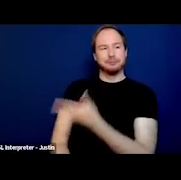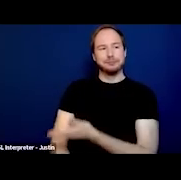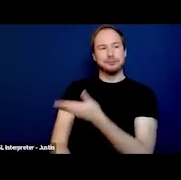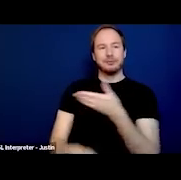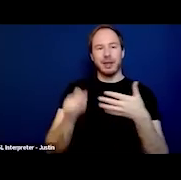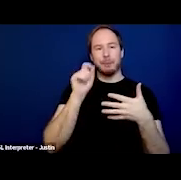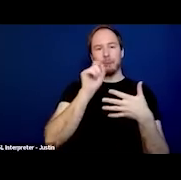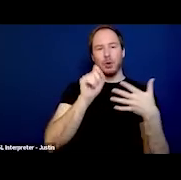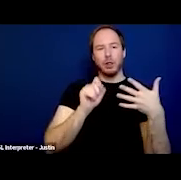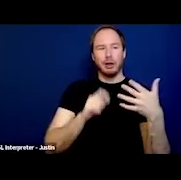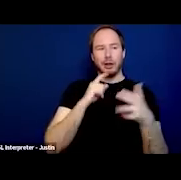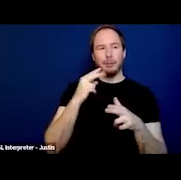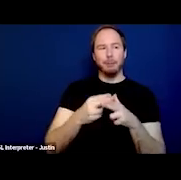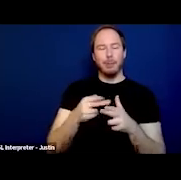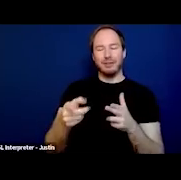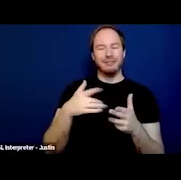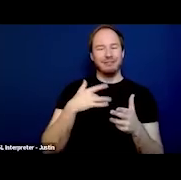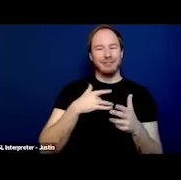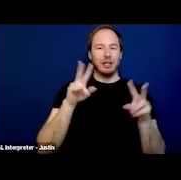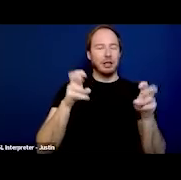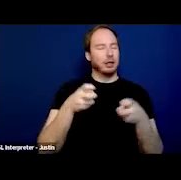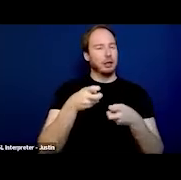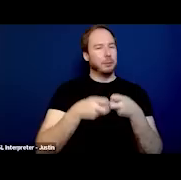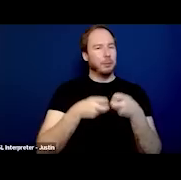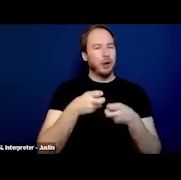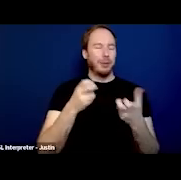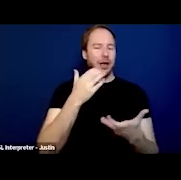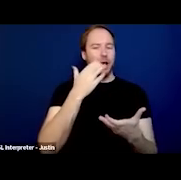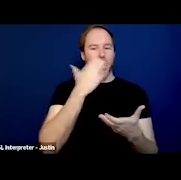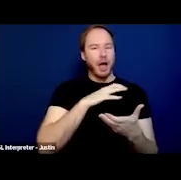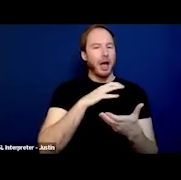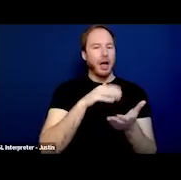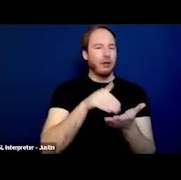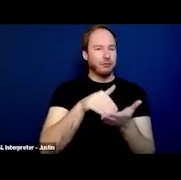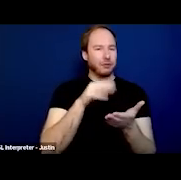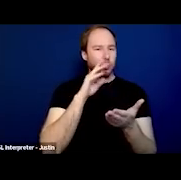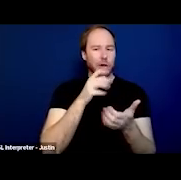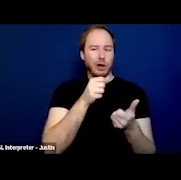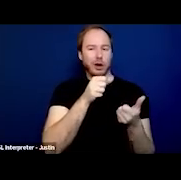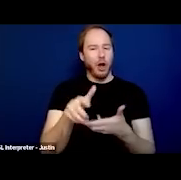that they describe as being hot spots for contributing to tensions or carceral environment.